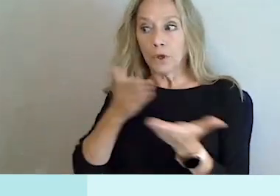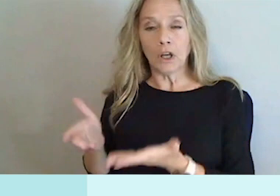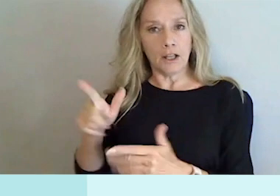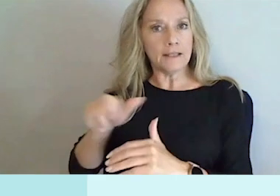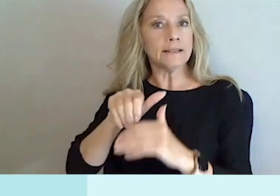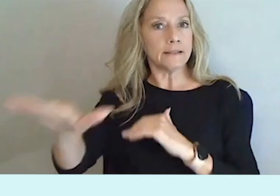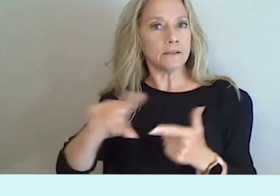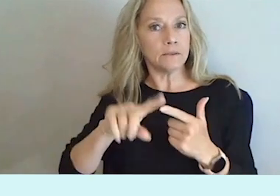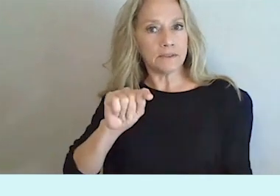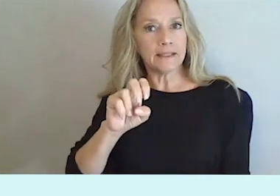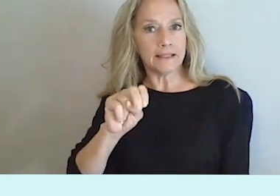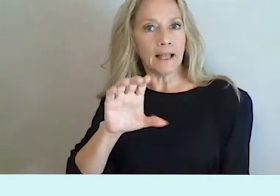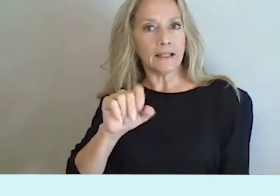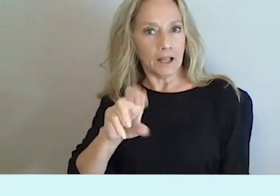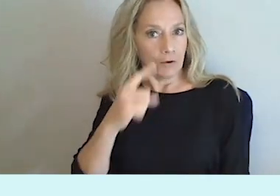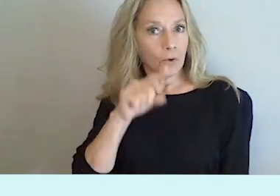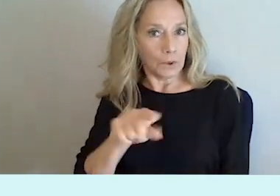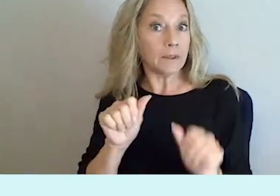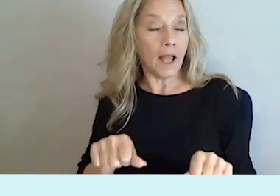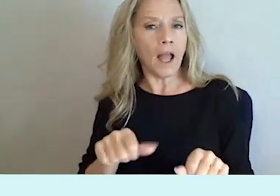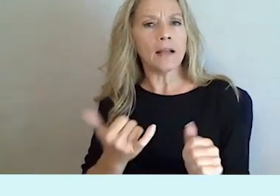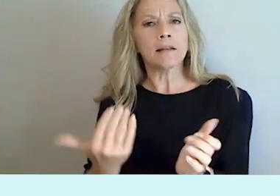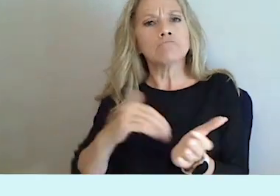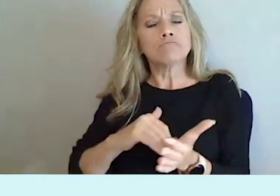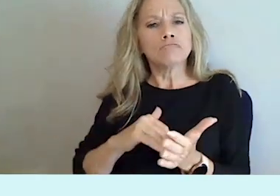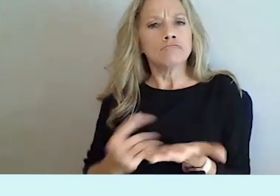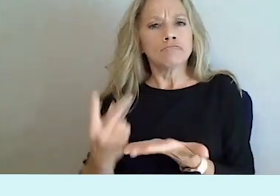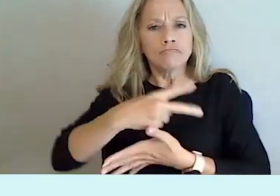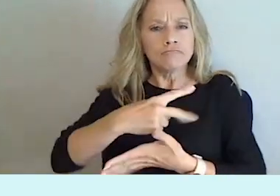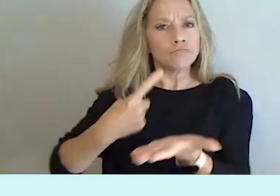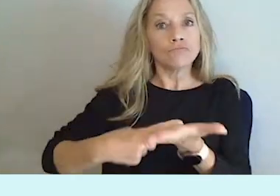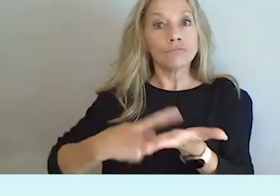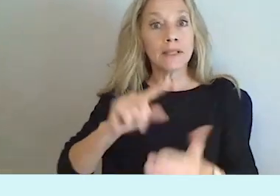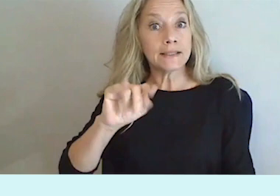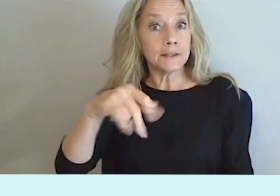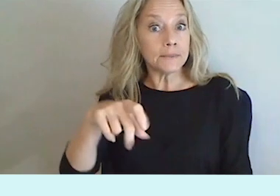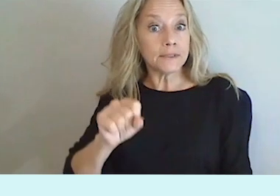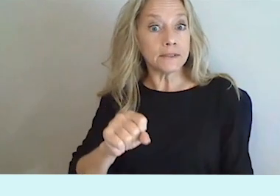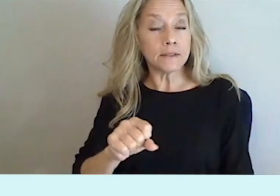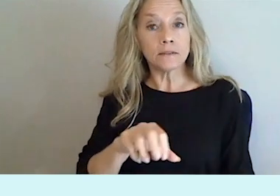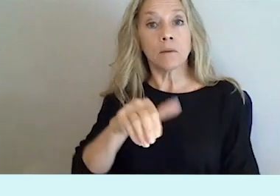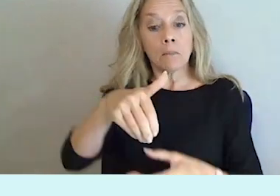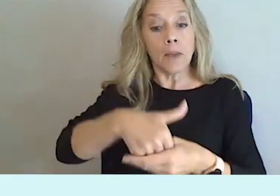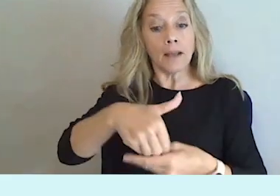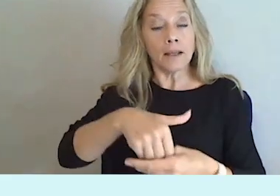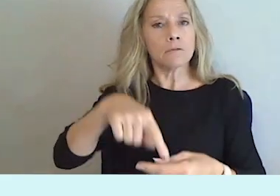Now let's review some tips and information covered in this video. A renewal packet is not an application for benefits.